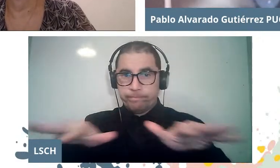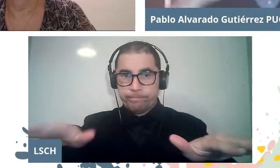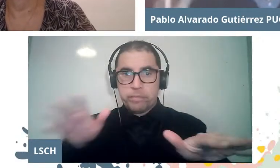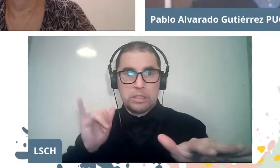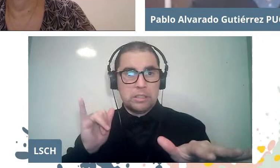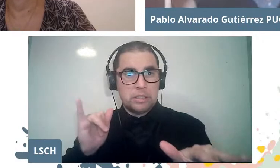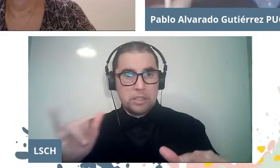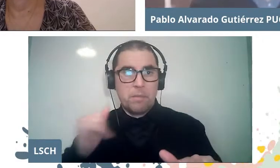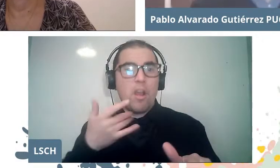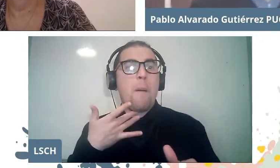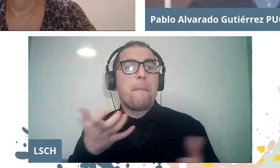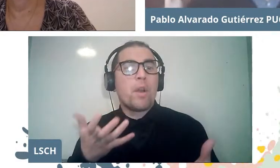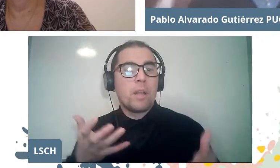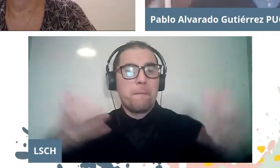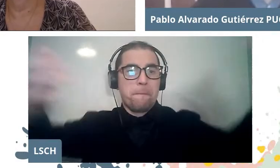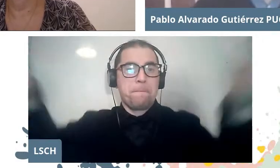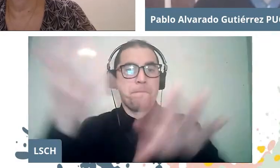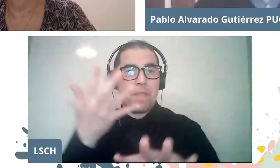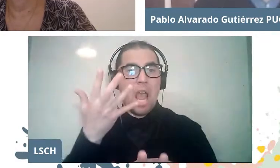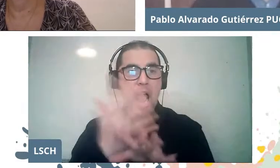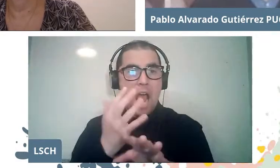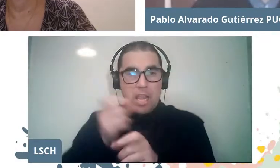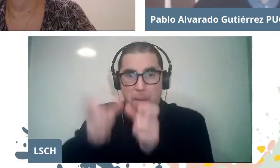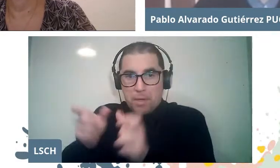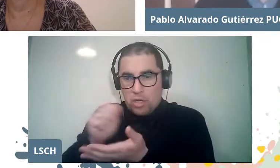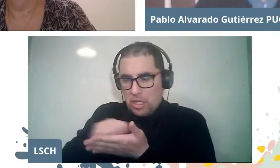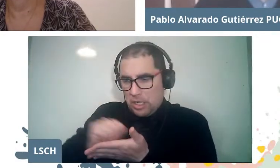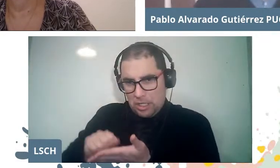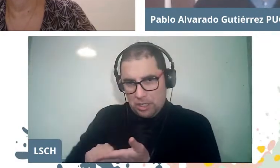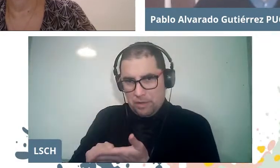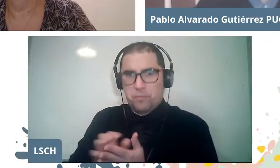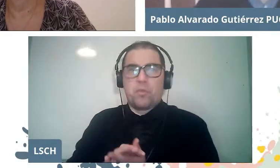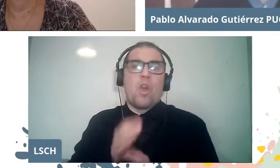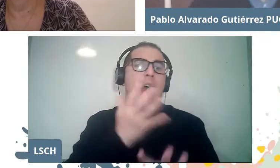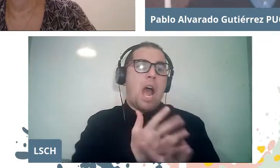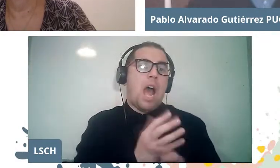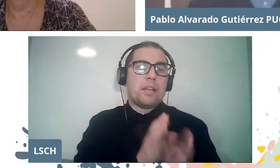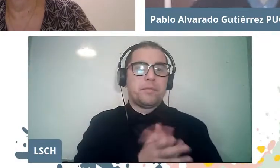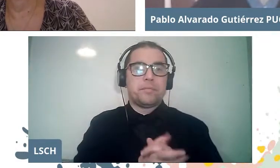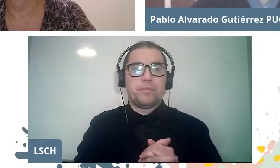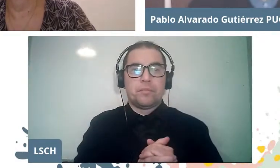because as long as there are composers, and as long as there are tastes,